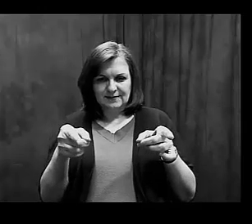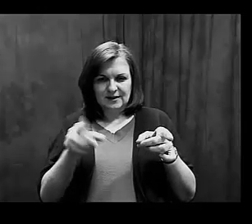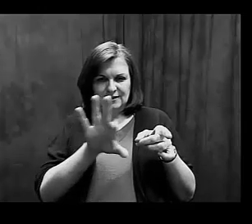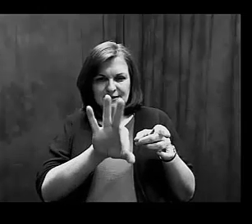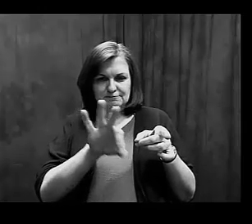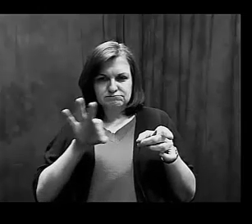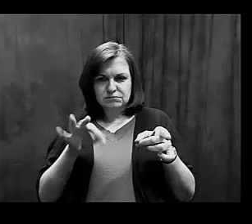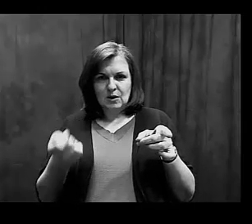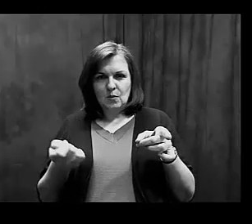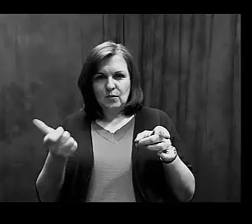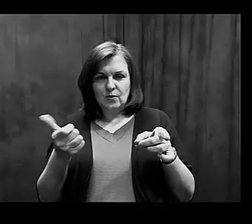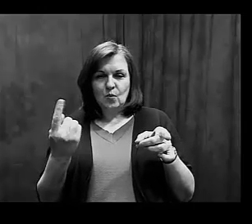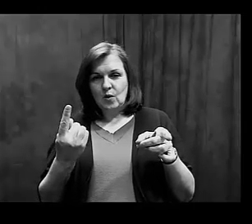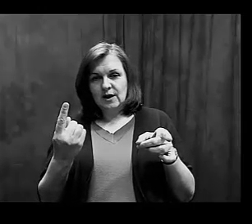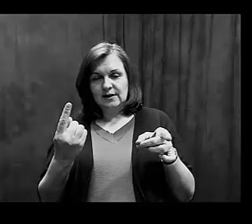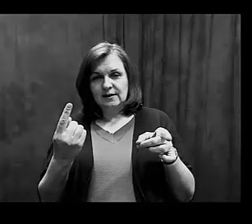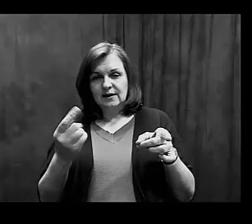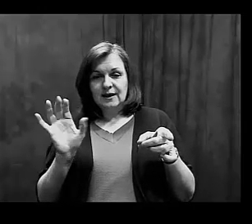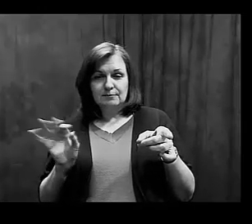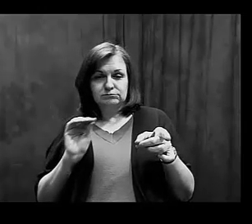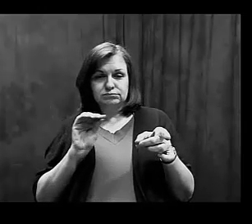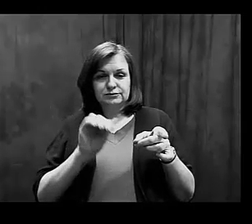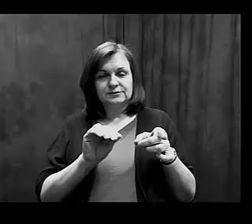the way in which the sequence behaves